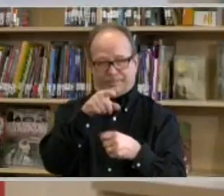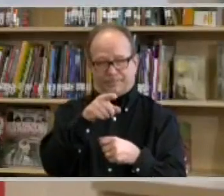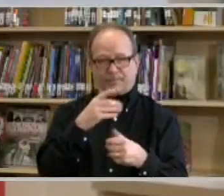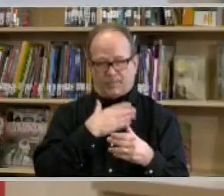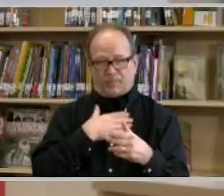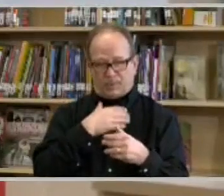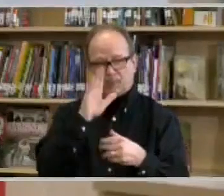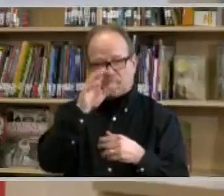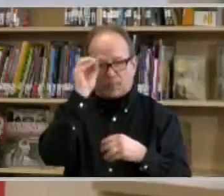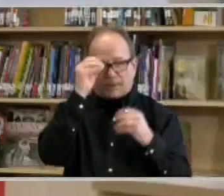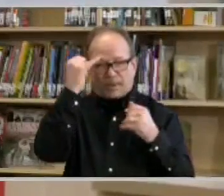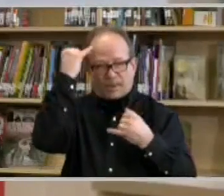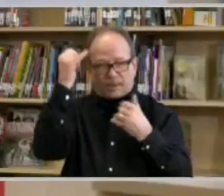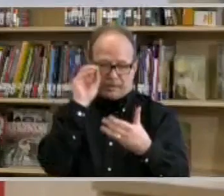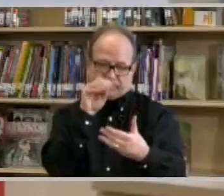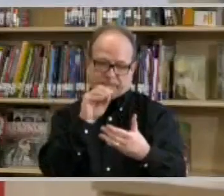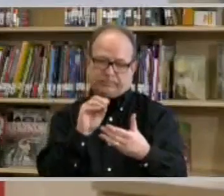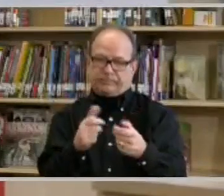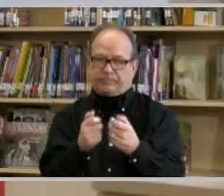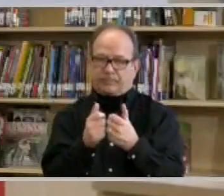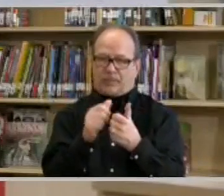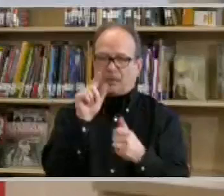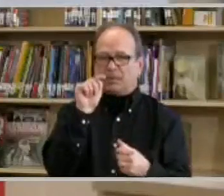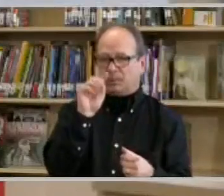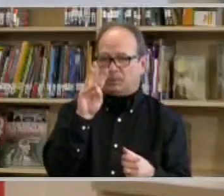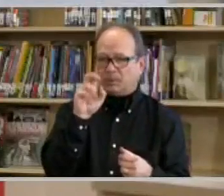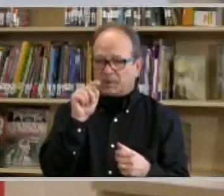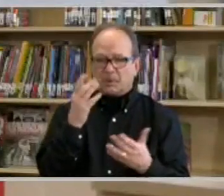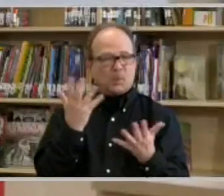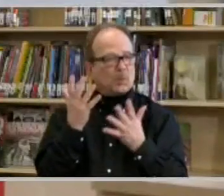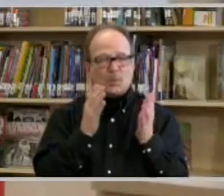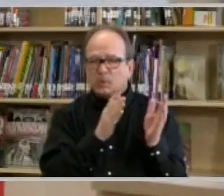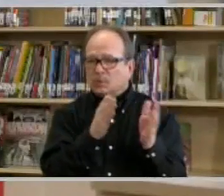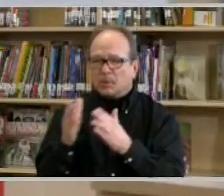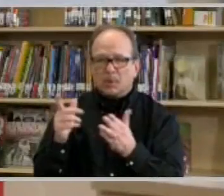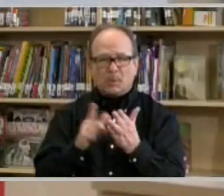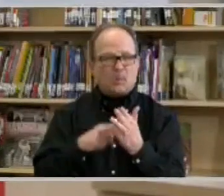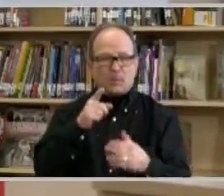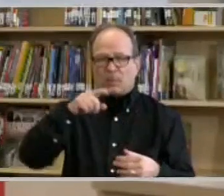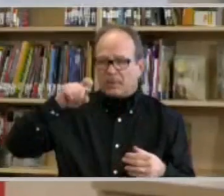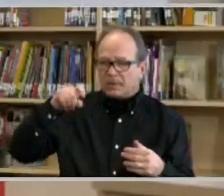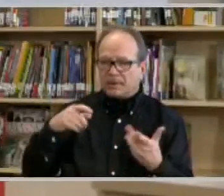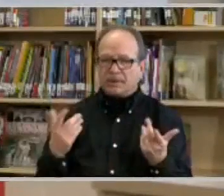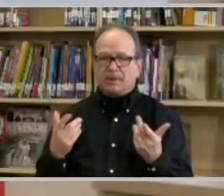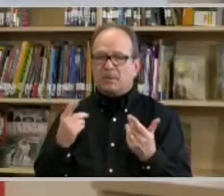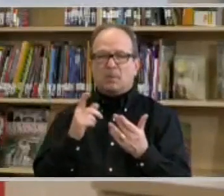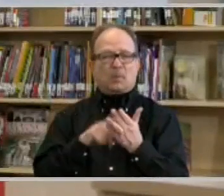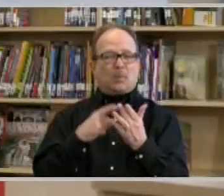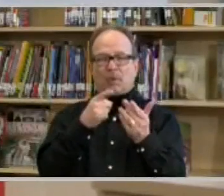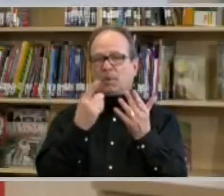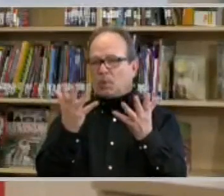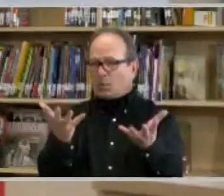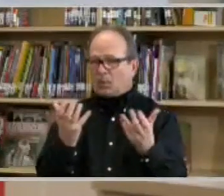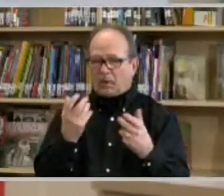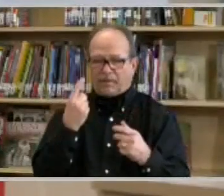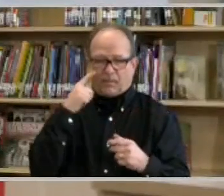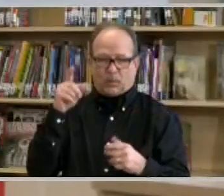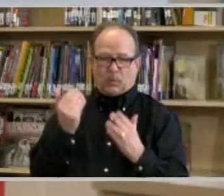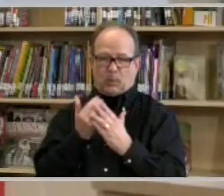CAN HEAR FROM YOU ABOUT WHAT YOU THINK ARE IMPORTANT POLICING STRATEGIES, WHAT QUALITIES YOU